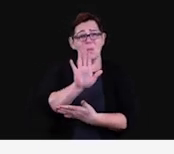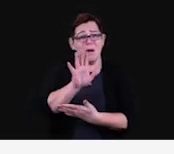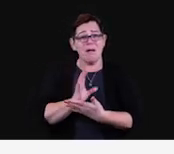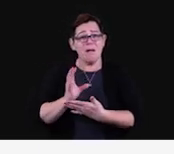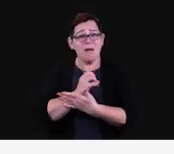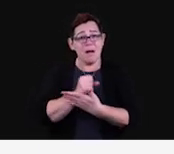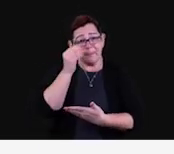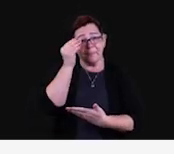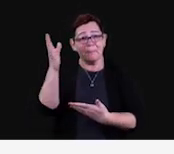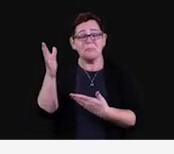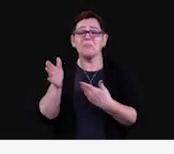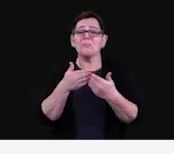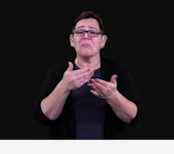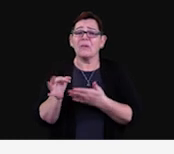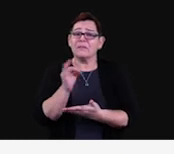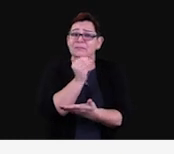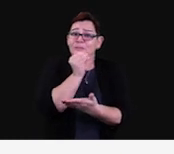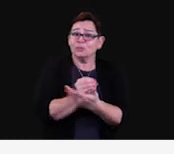information to calculate your payments.